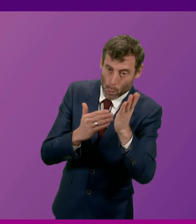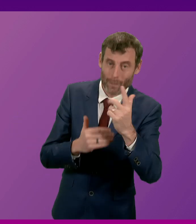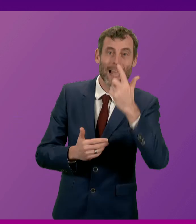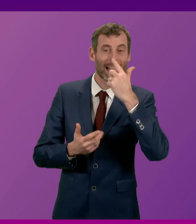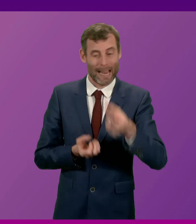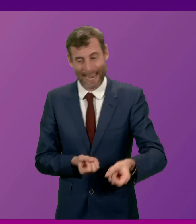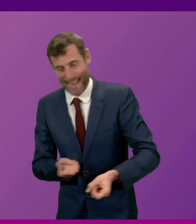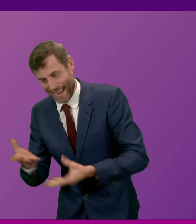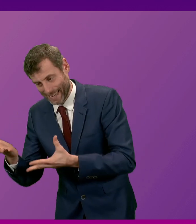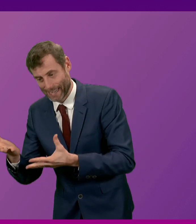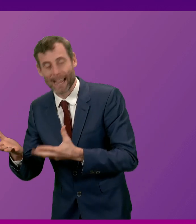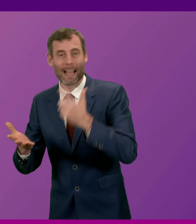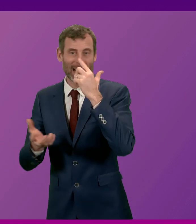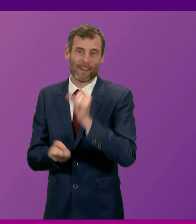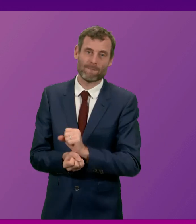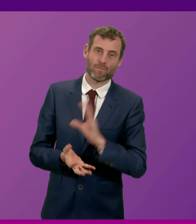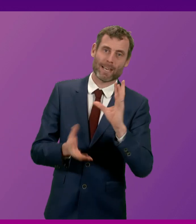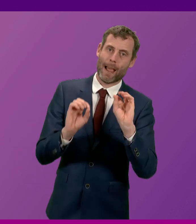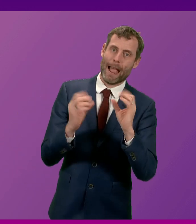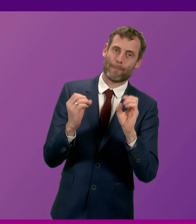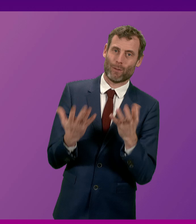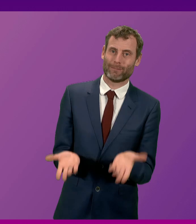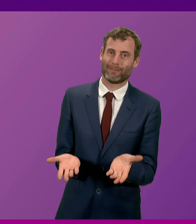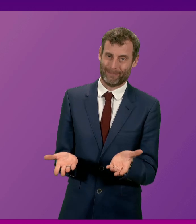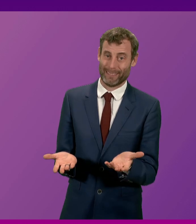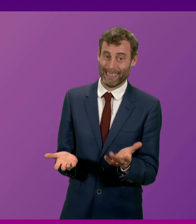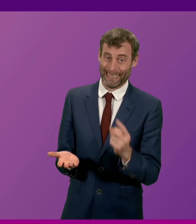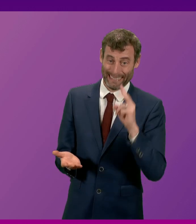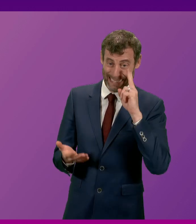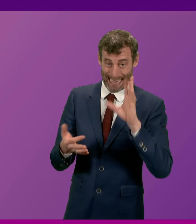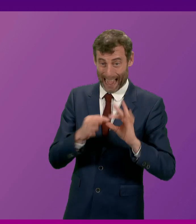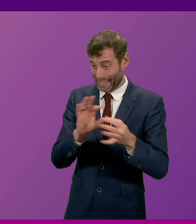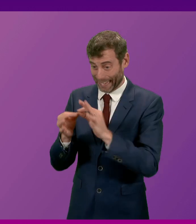waits for ambulances that Tess White has raised with me. The Government is absolutely focused on